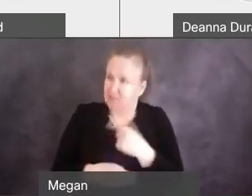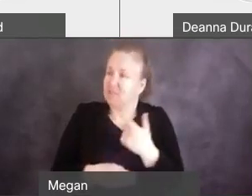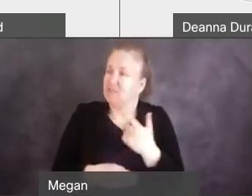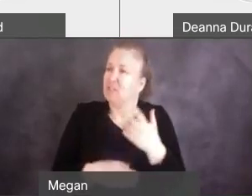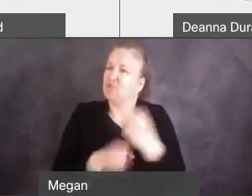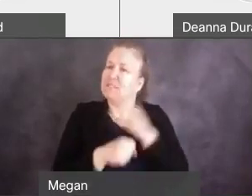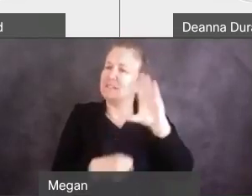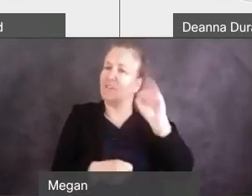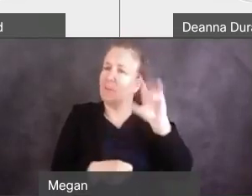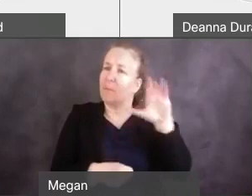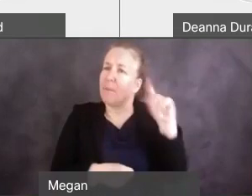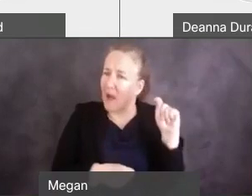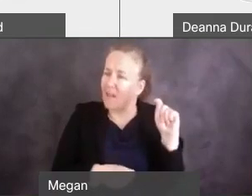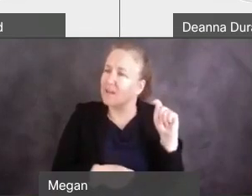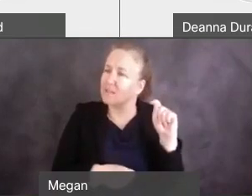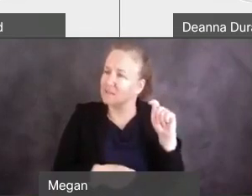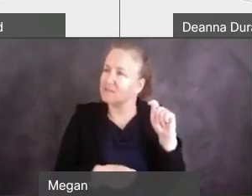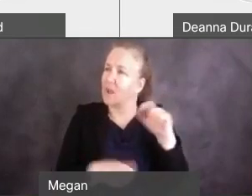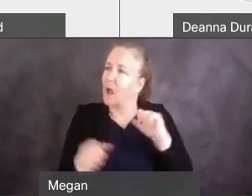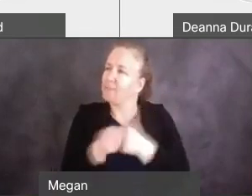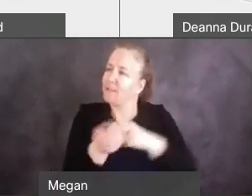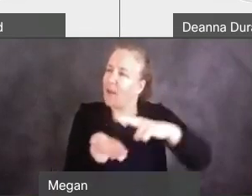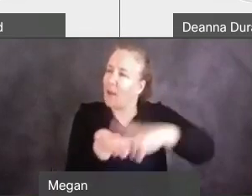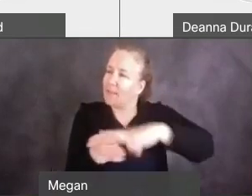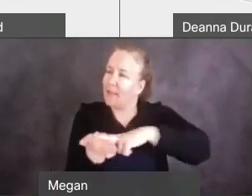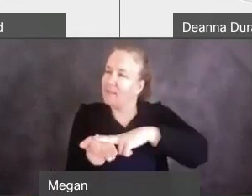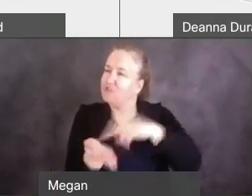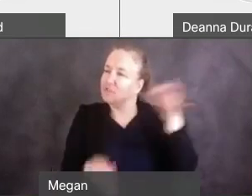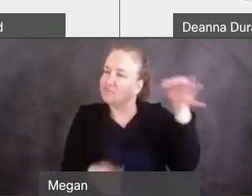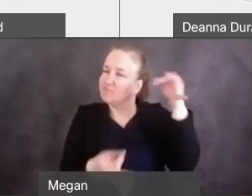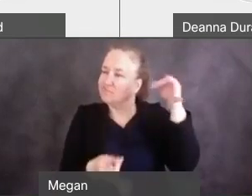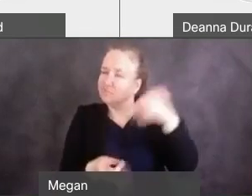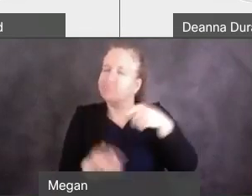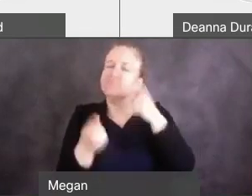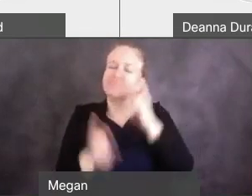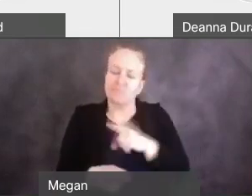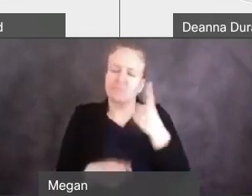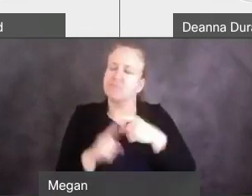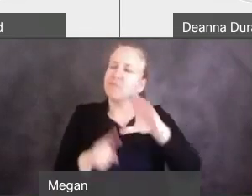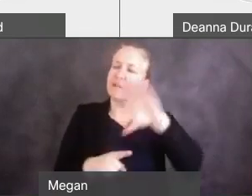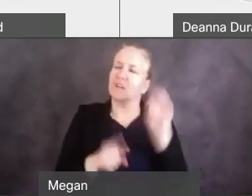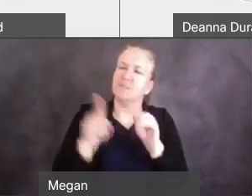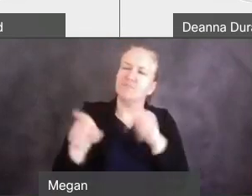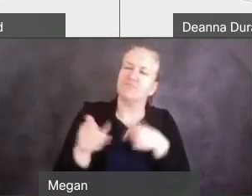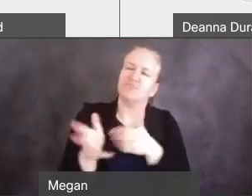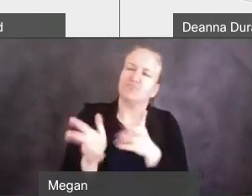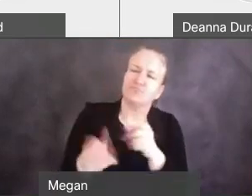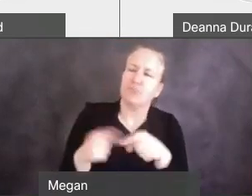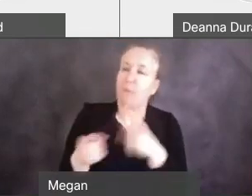updated applications, and I was talking with someone in the County about sending it in and